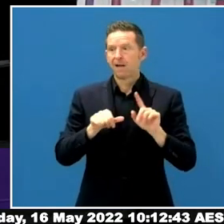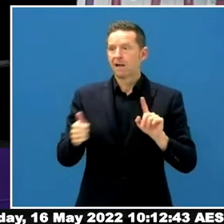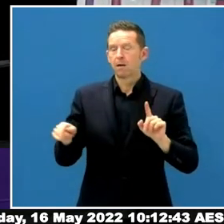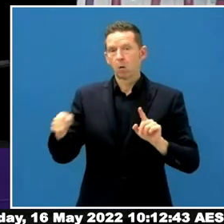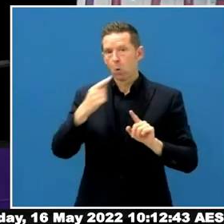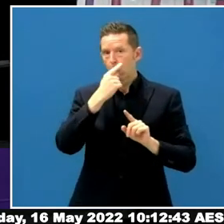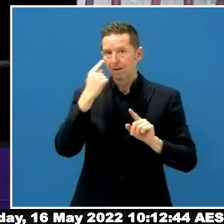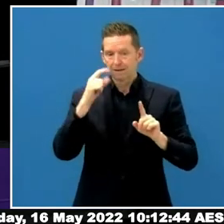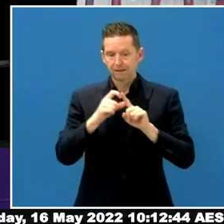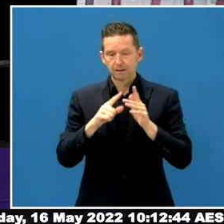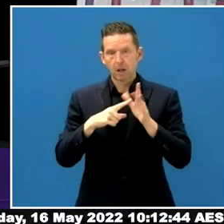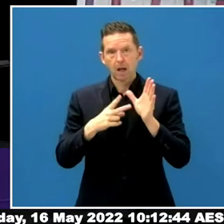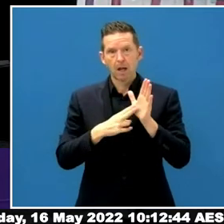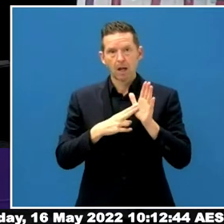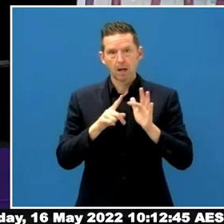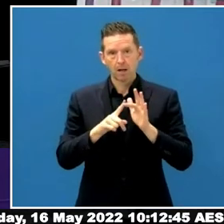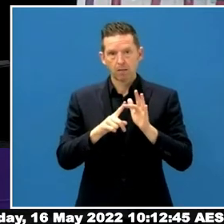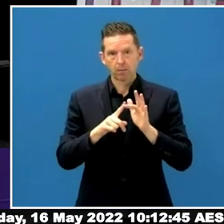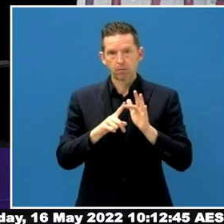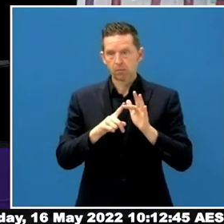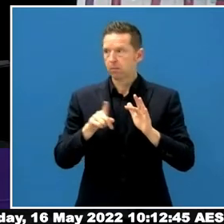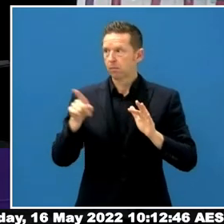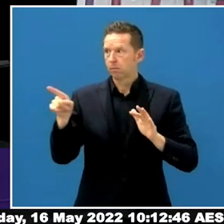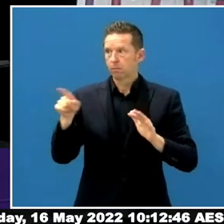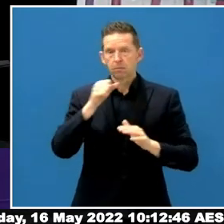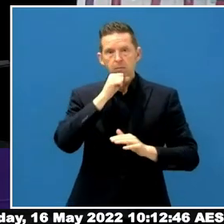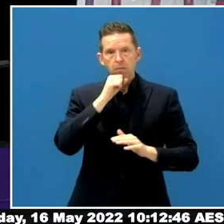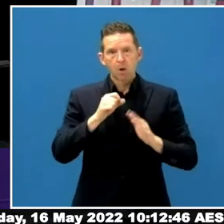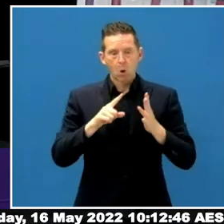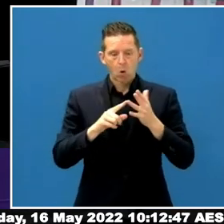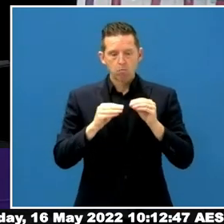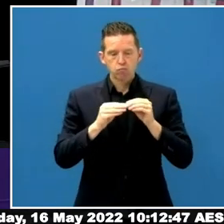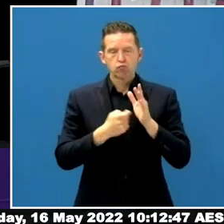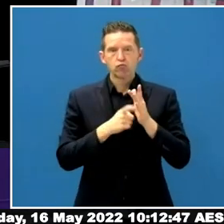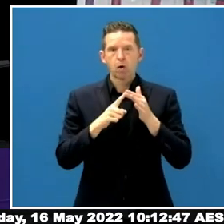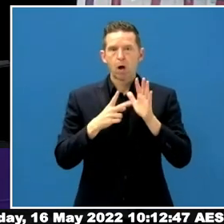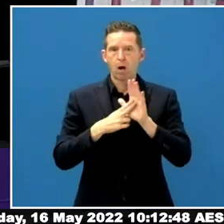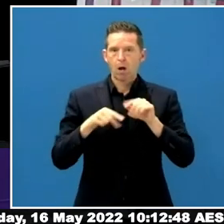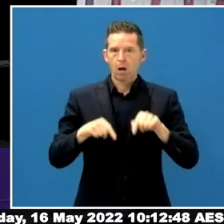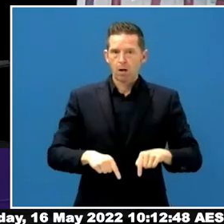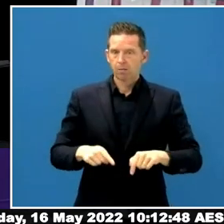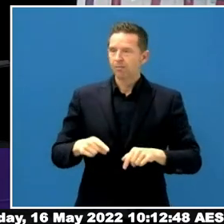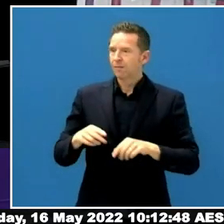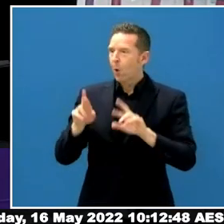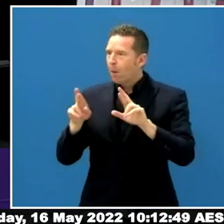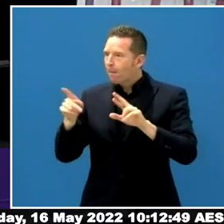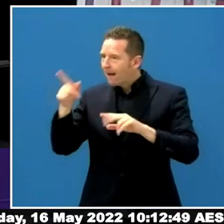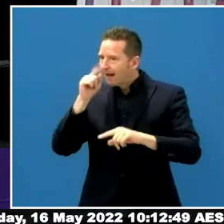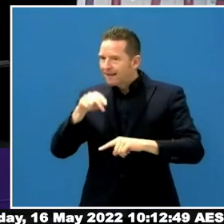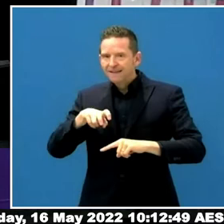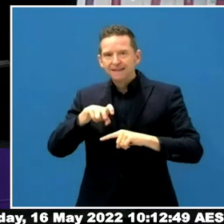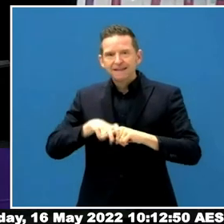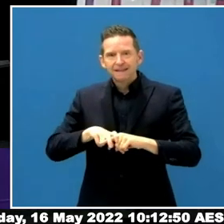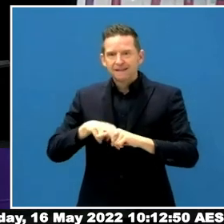Commissioner, O'Brien is my name. I appear for Dianne.